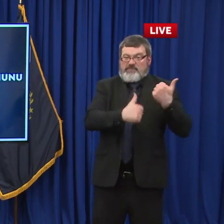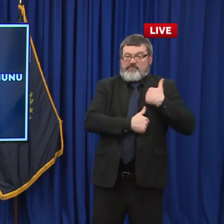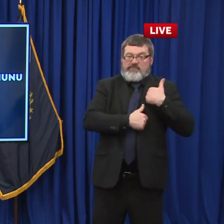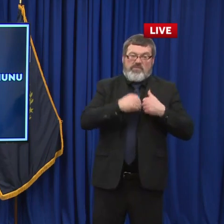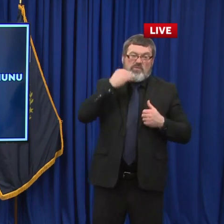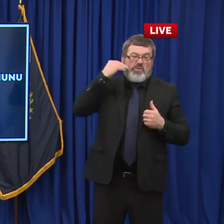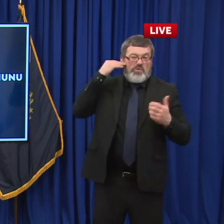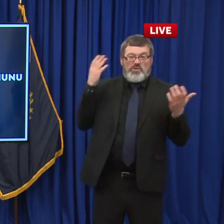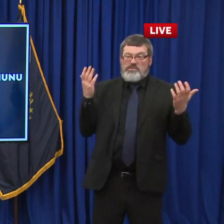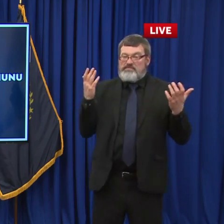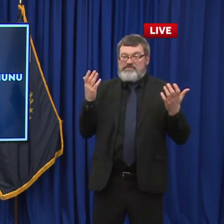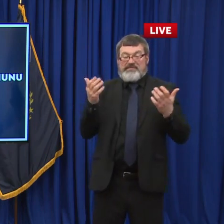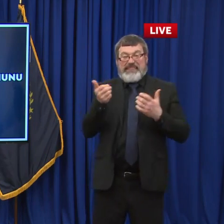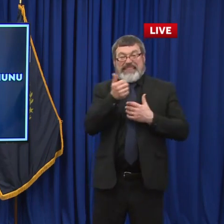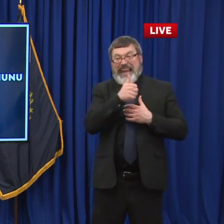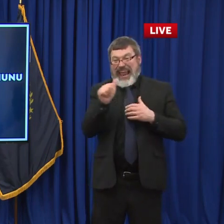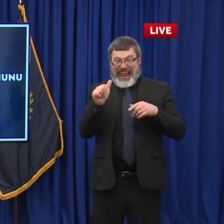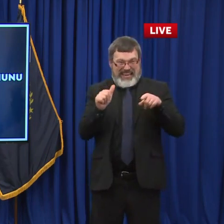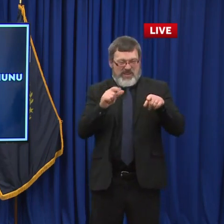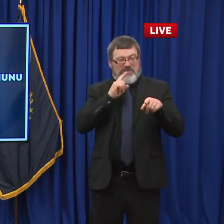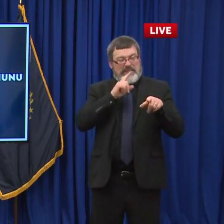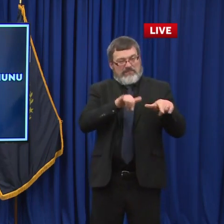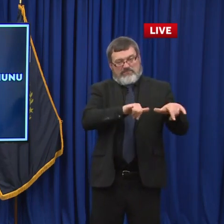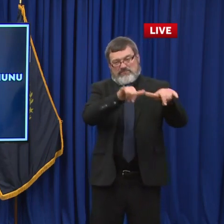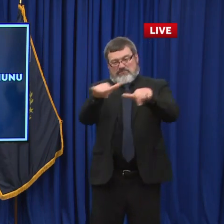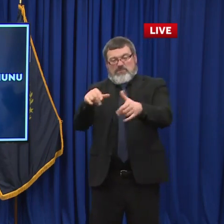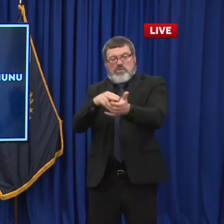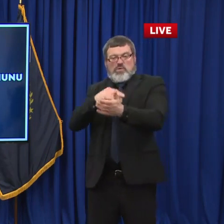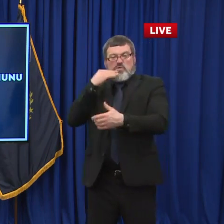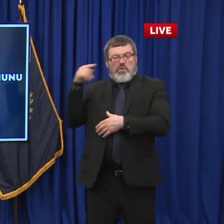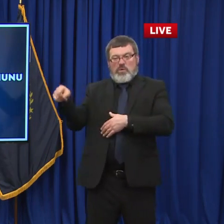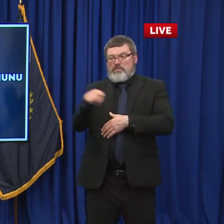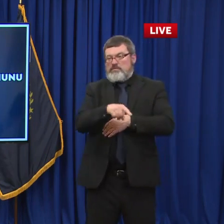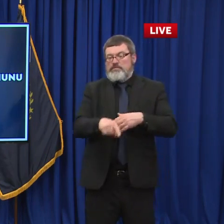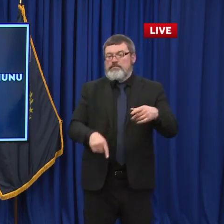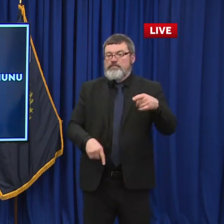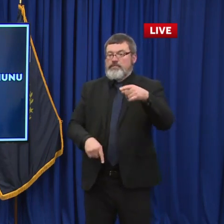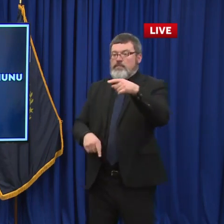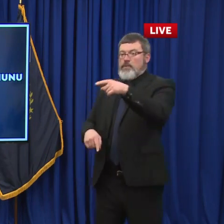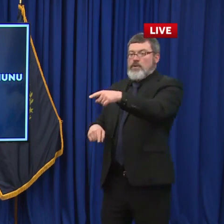WE CAN CONTINUE PUTTING EVERY RESOURCE TO THE VETERANS HOME.